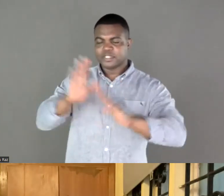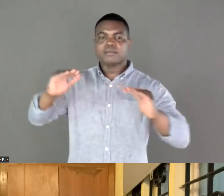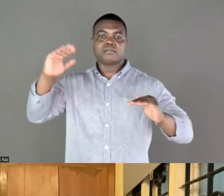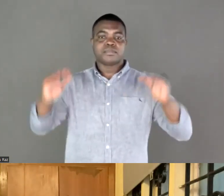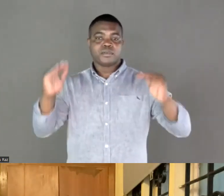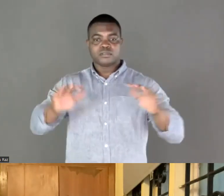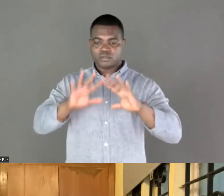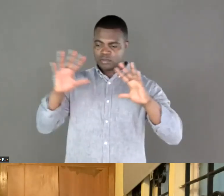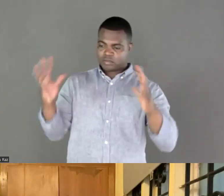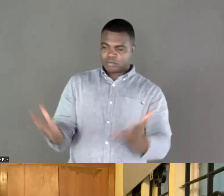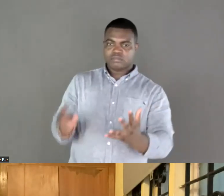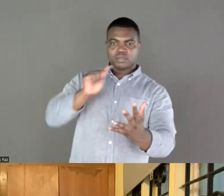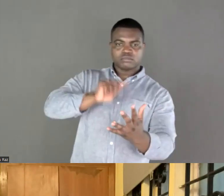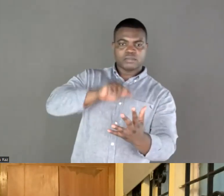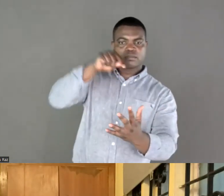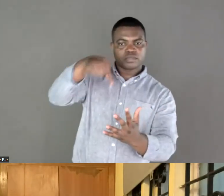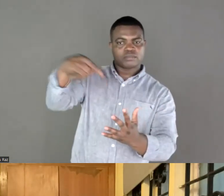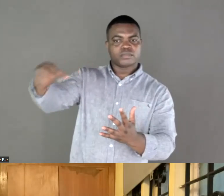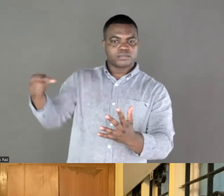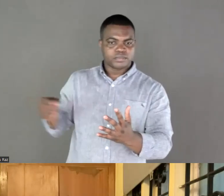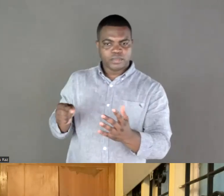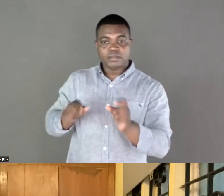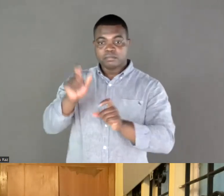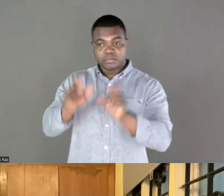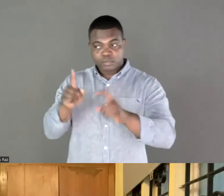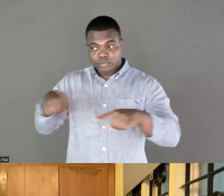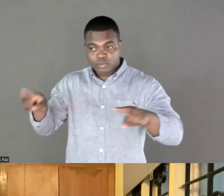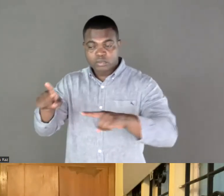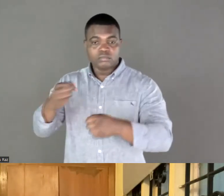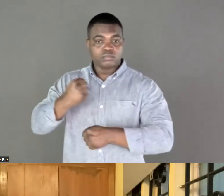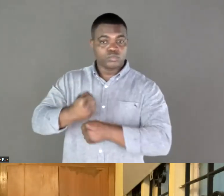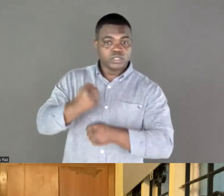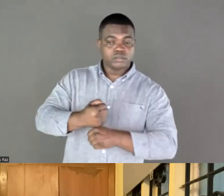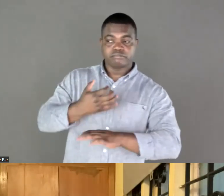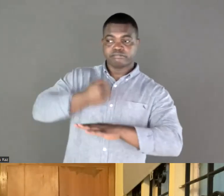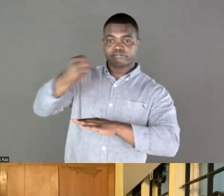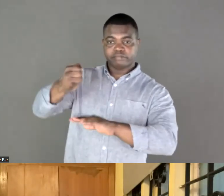were seen, some were senior people working at the regional level, at the national level, and so on.